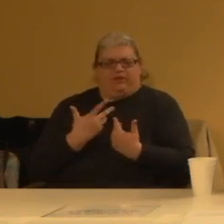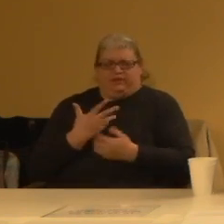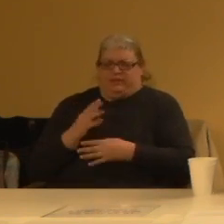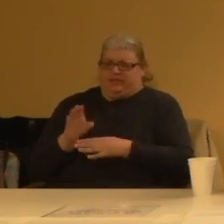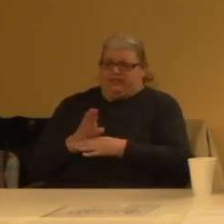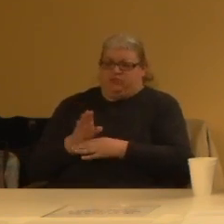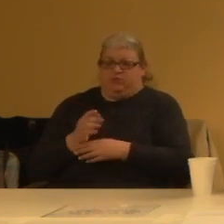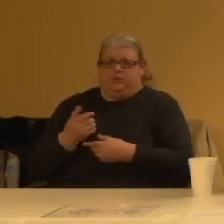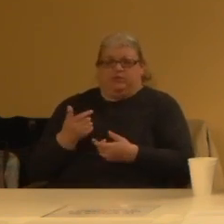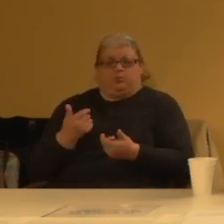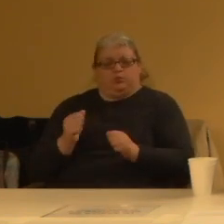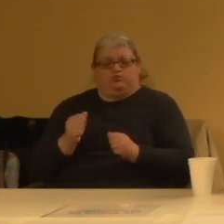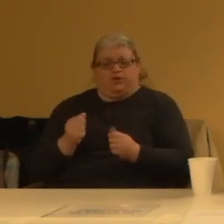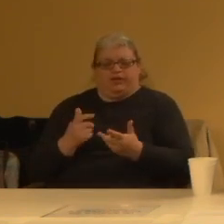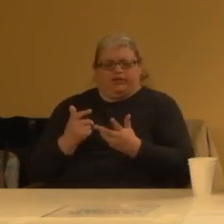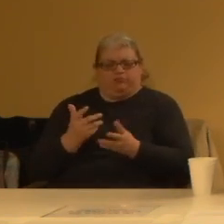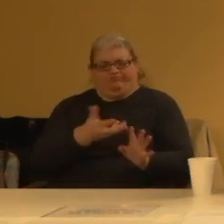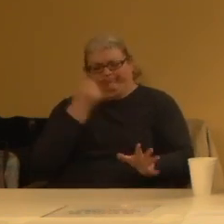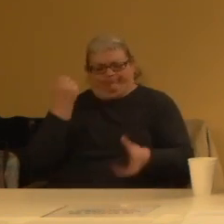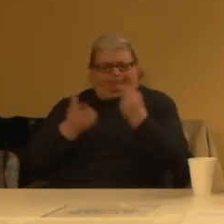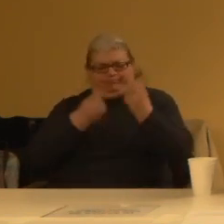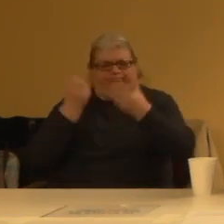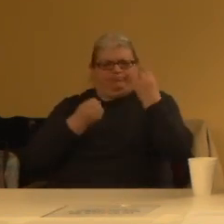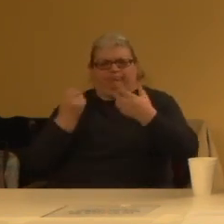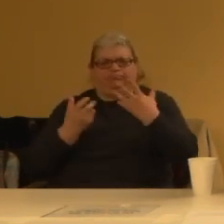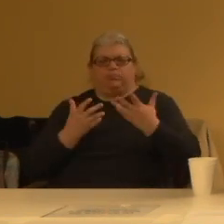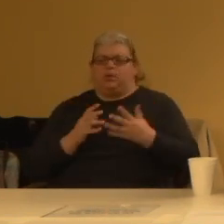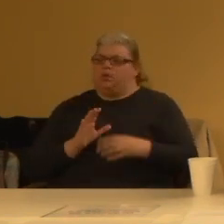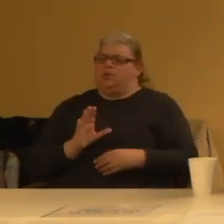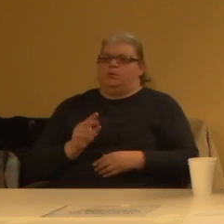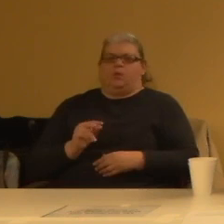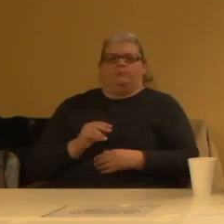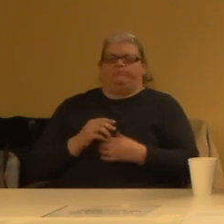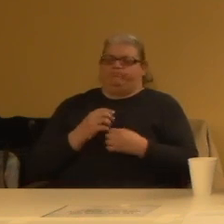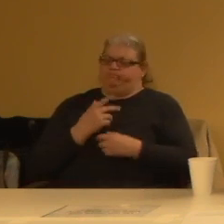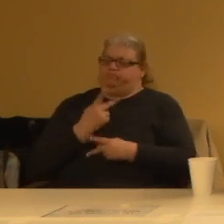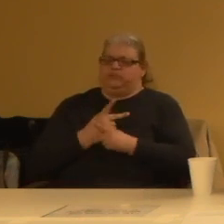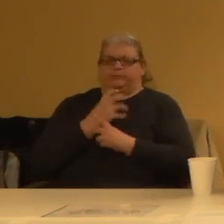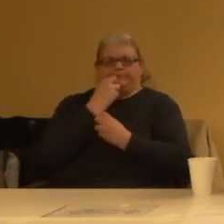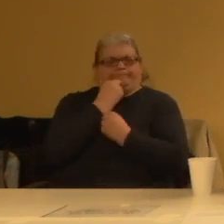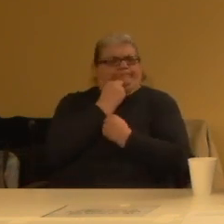take them away from you, shake them out of you, all those things. Never do it. Like, and they taught me that it is okay